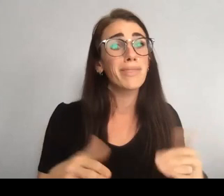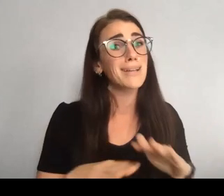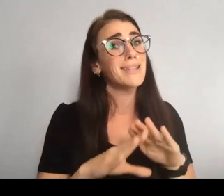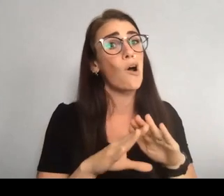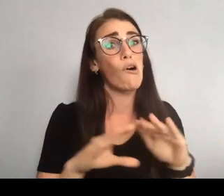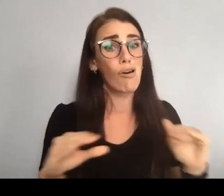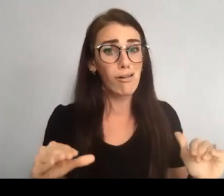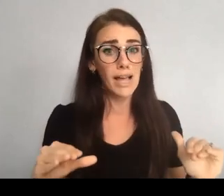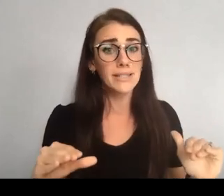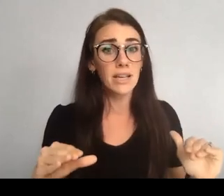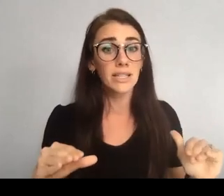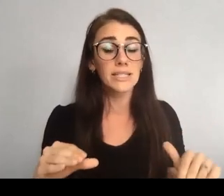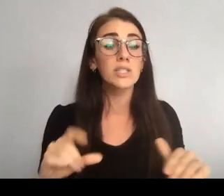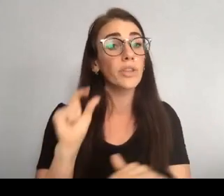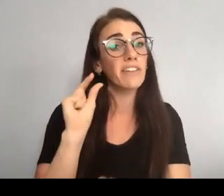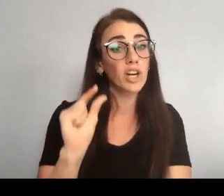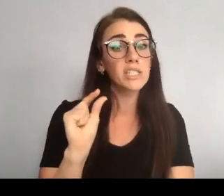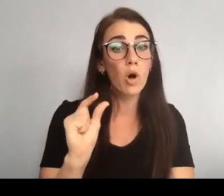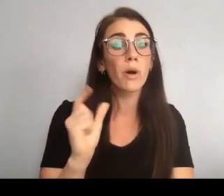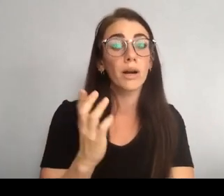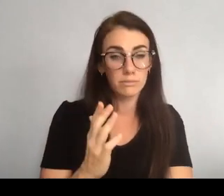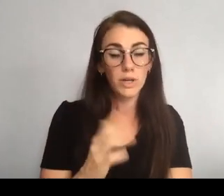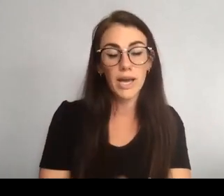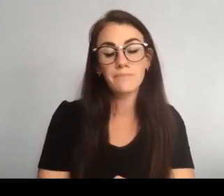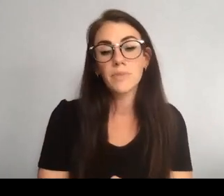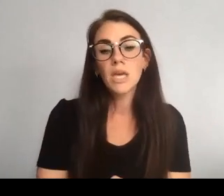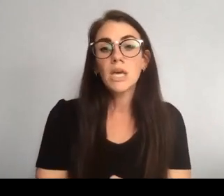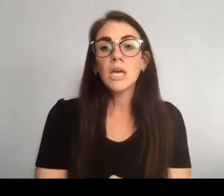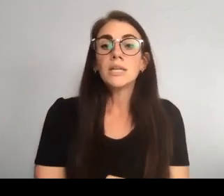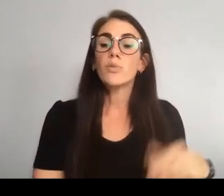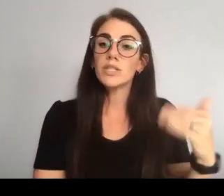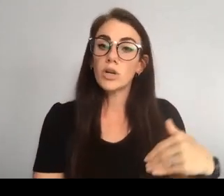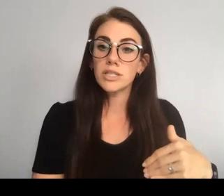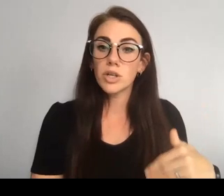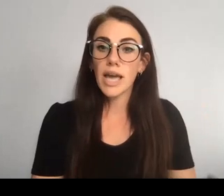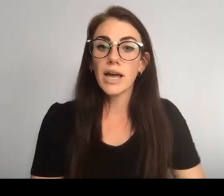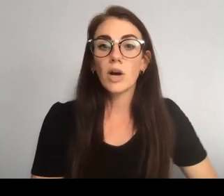but that's not all ASL is, it's only a very small part, ok. So, we start to look at Ok